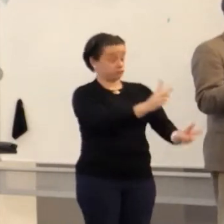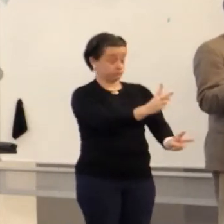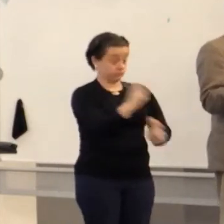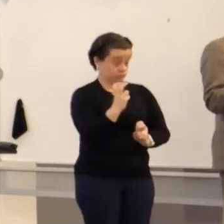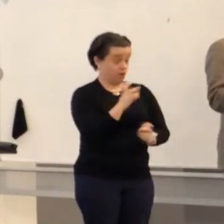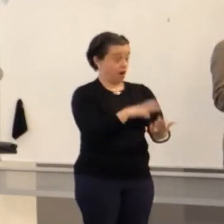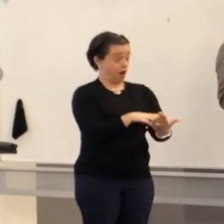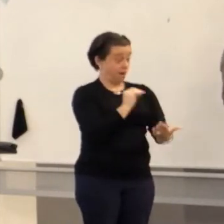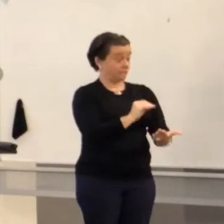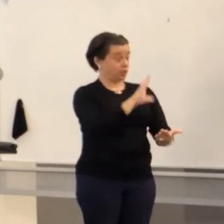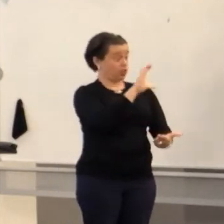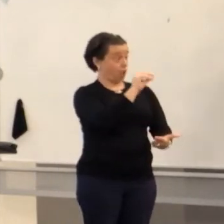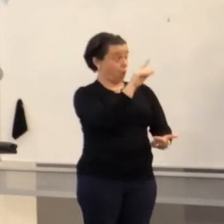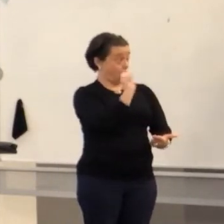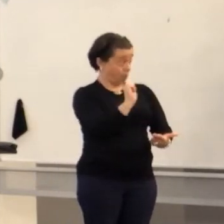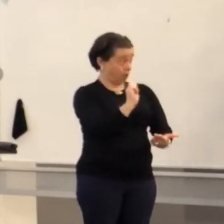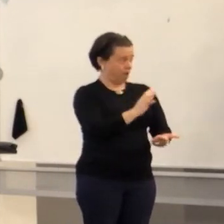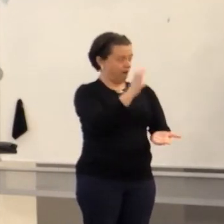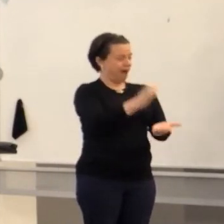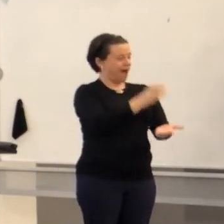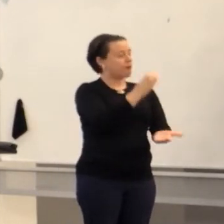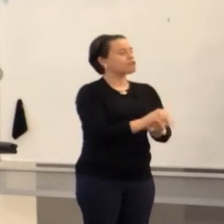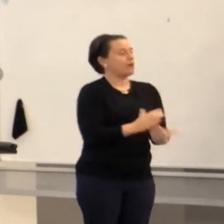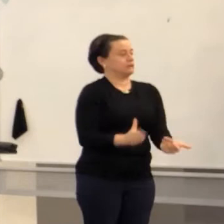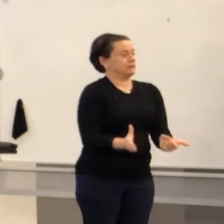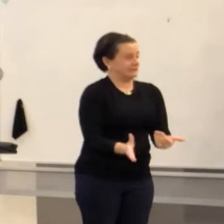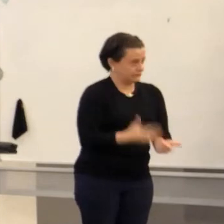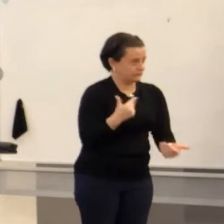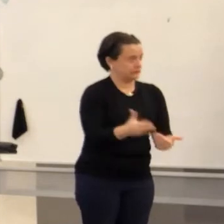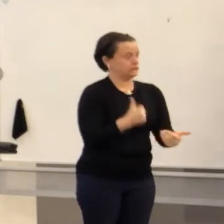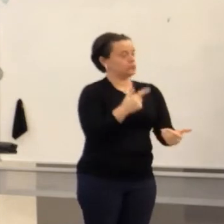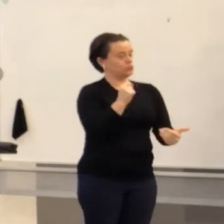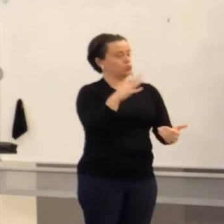Copyright protection is very easy to enforce in that kind of situation.